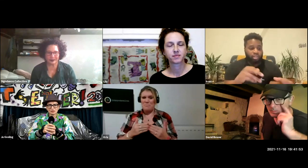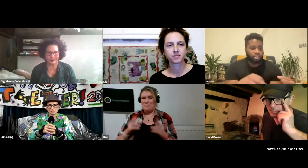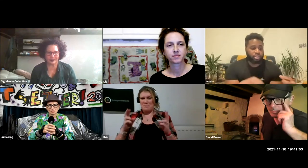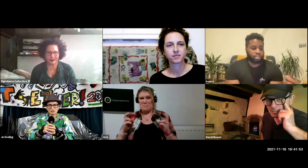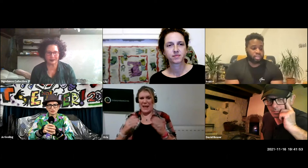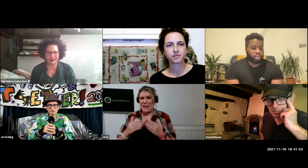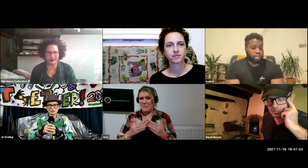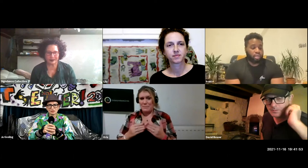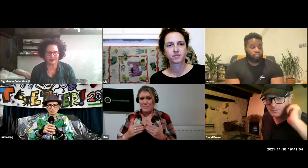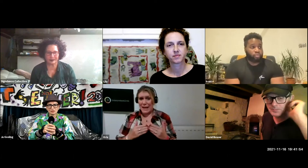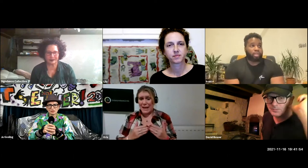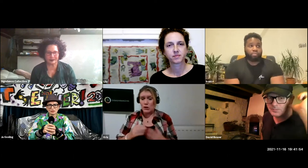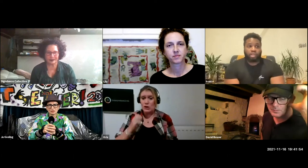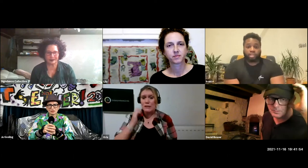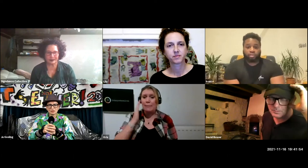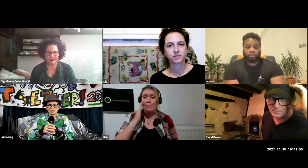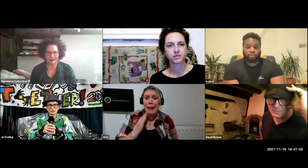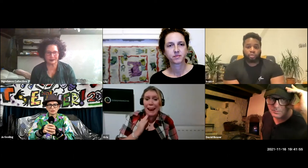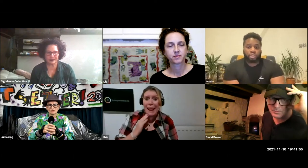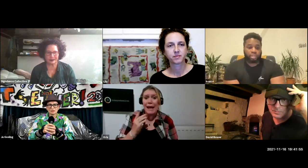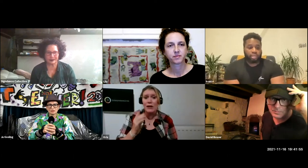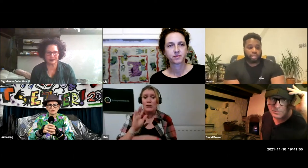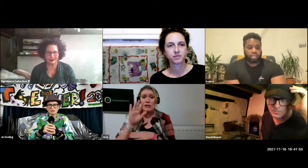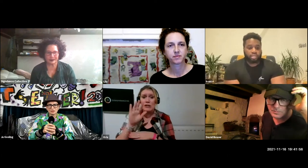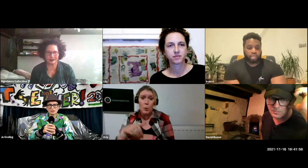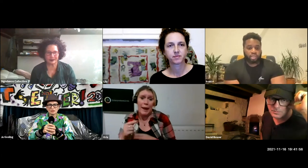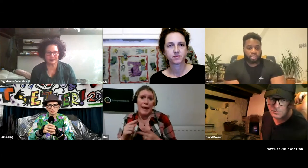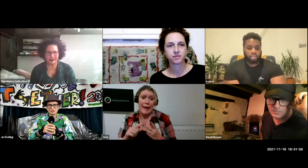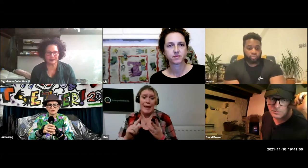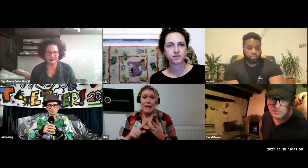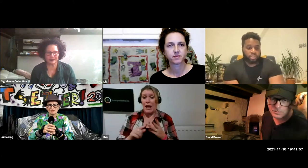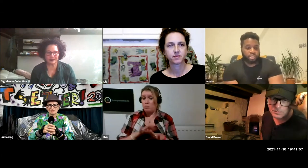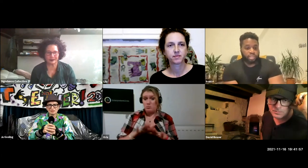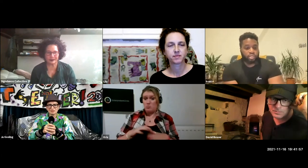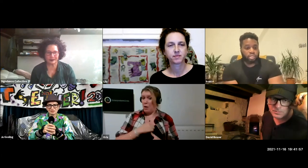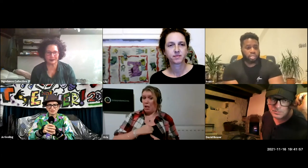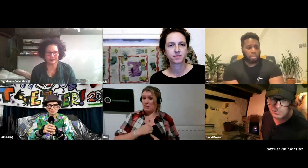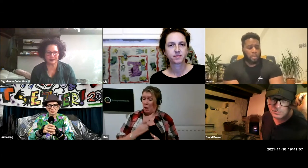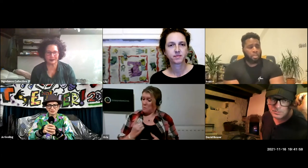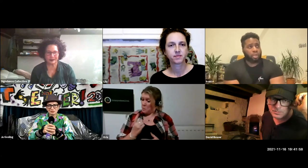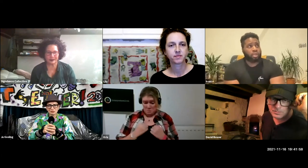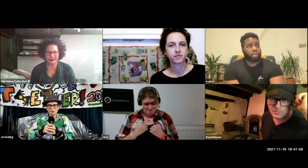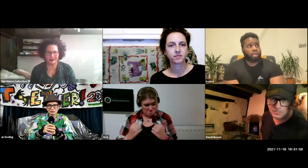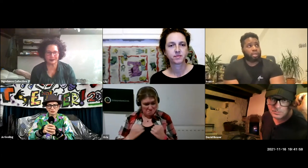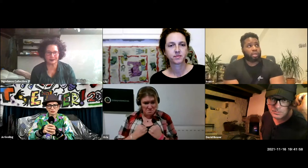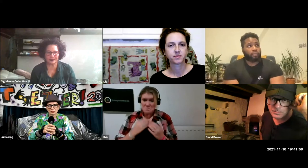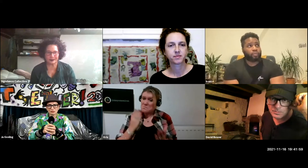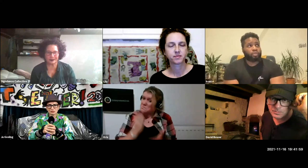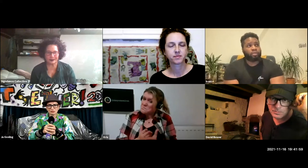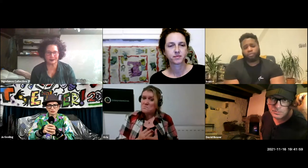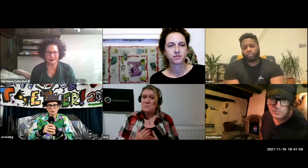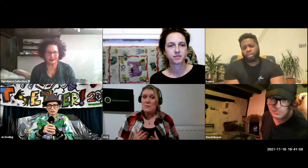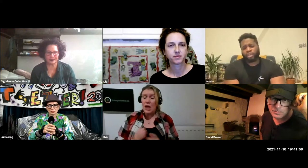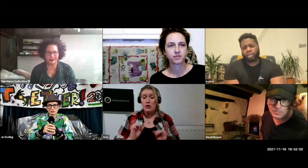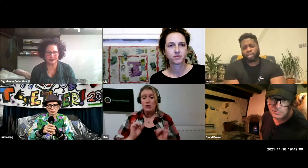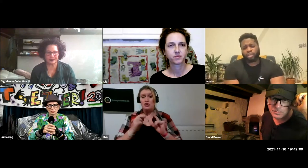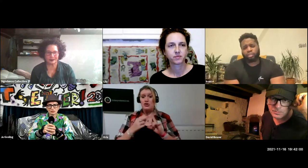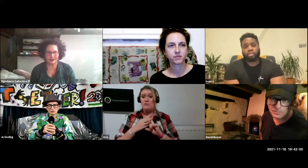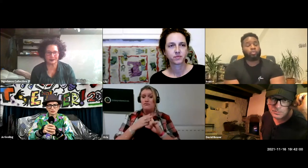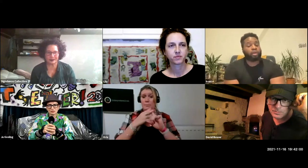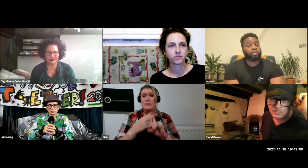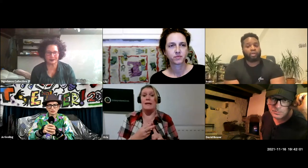lovely to see you all.